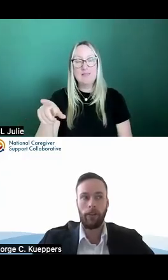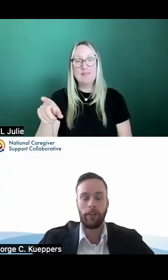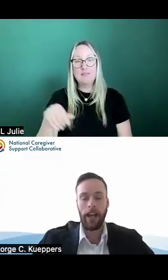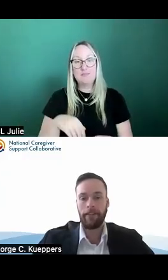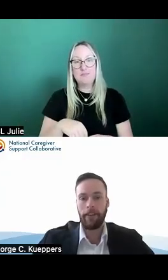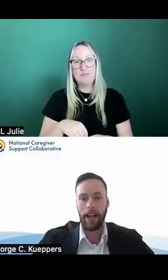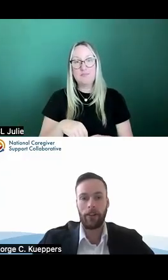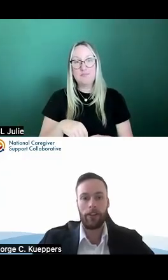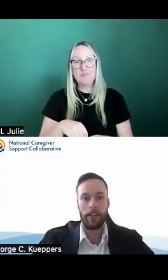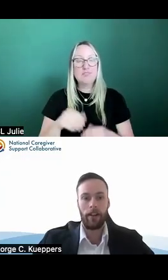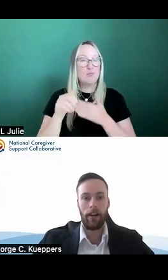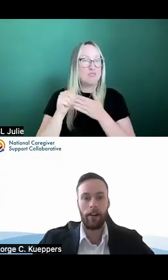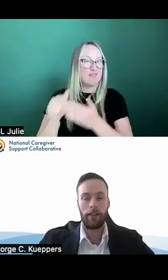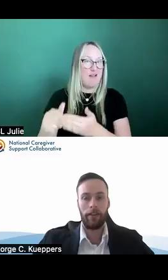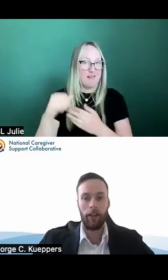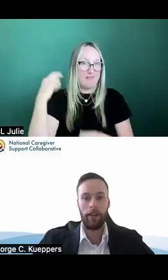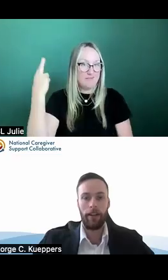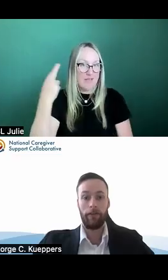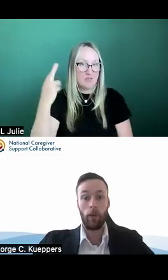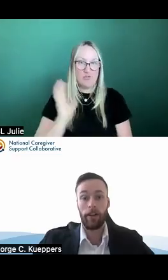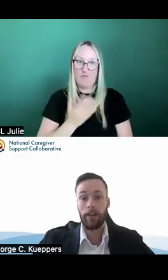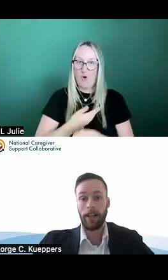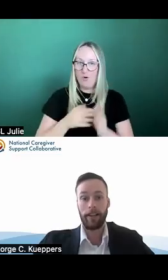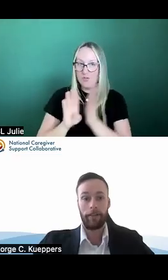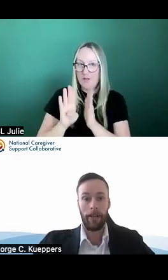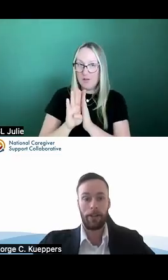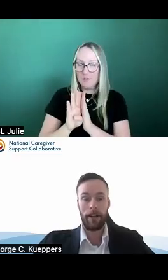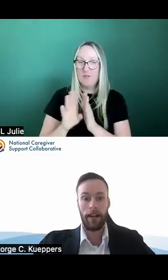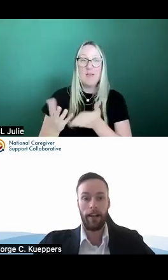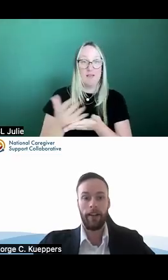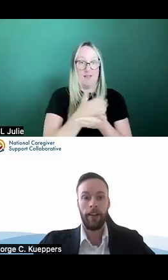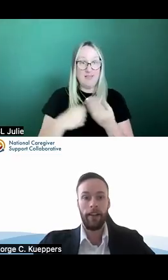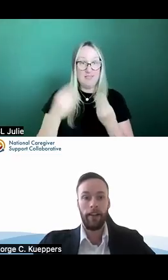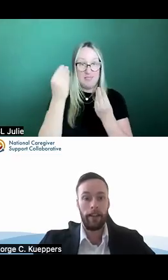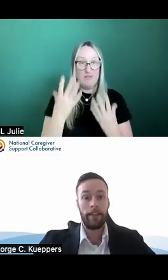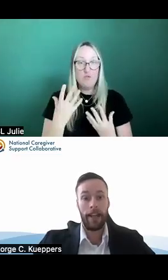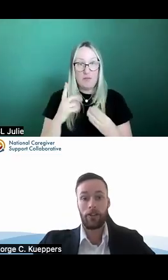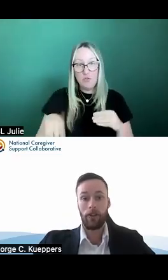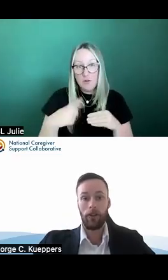sort of guiding factors in our development of one, collecting information on these national,